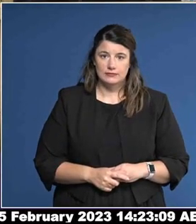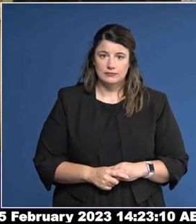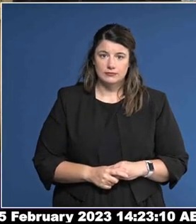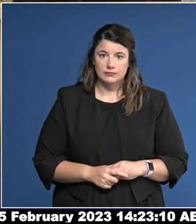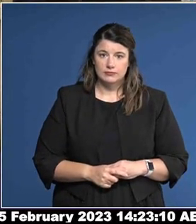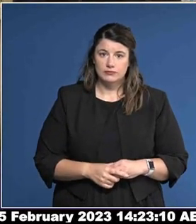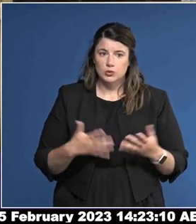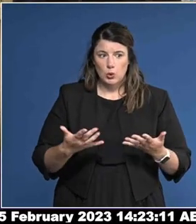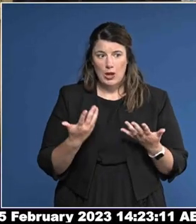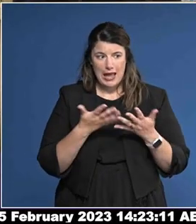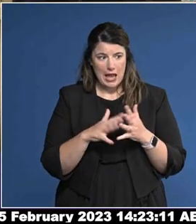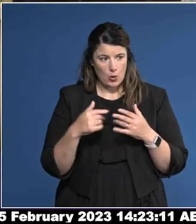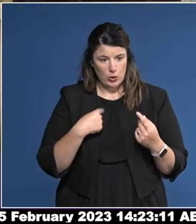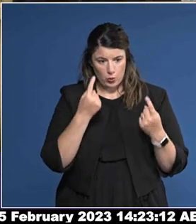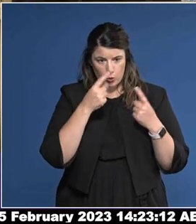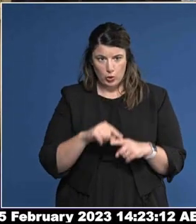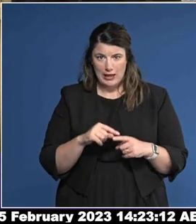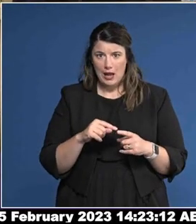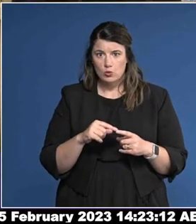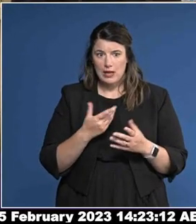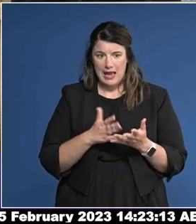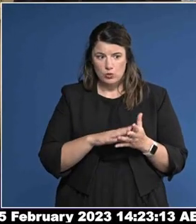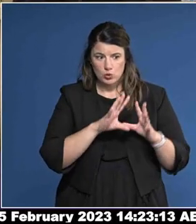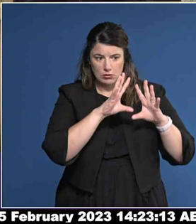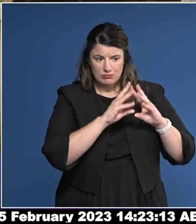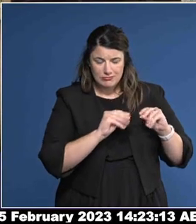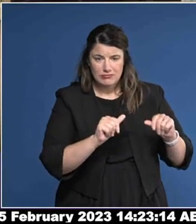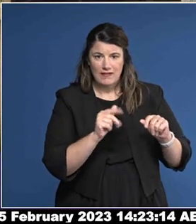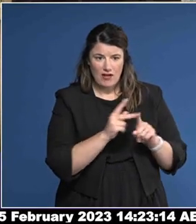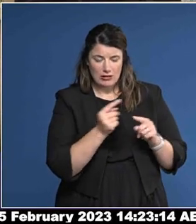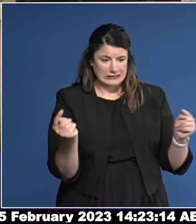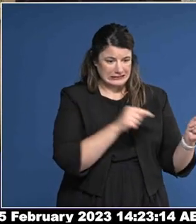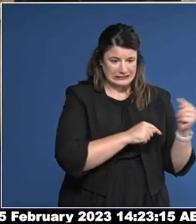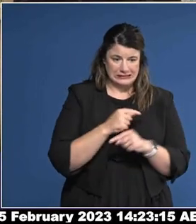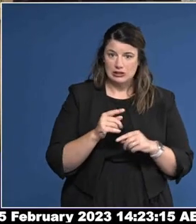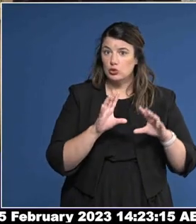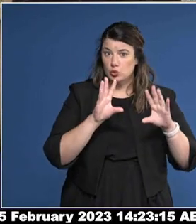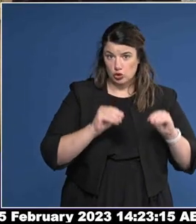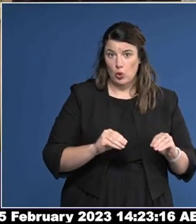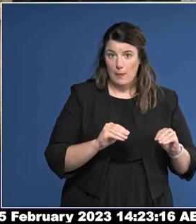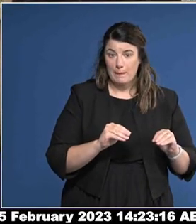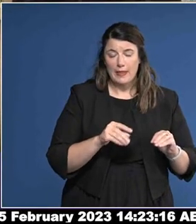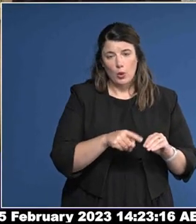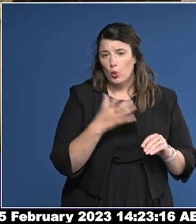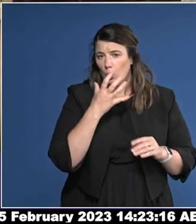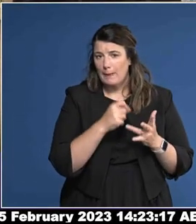to prevent that ongoing violence and - or abuse is a critical area of practice for us.